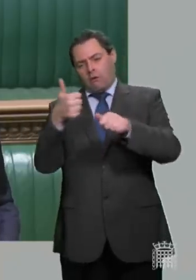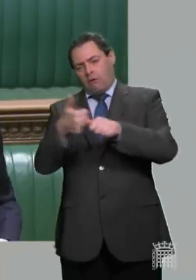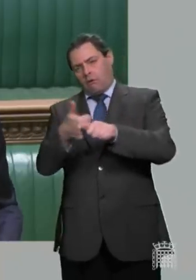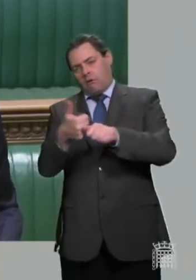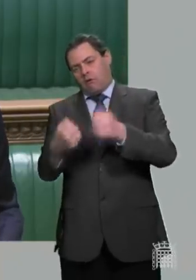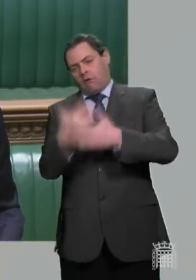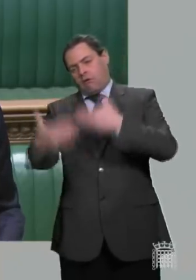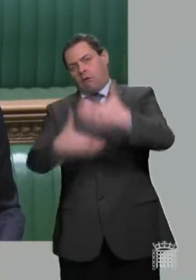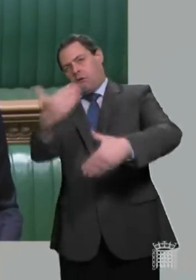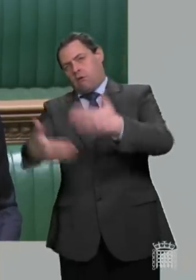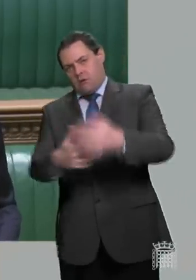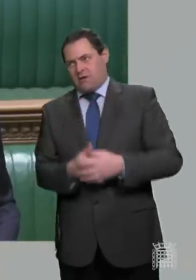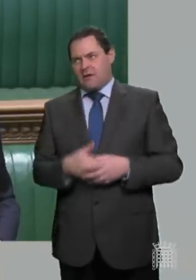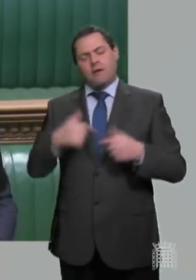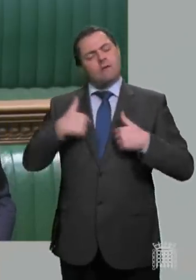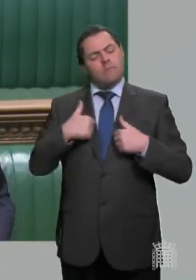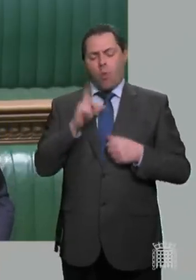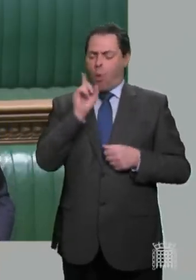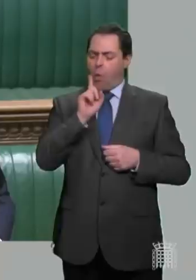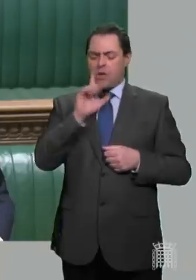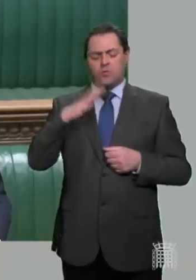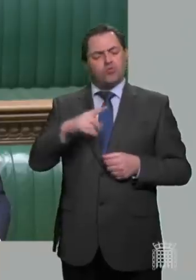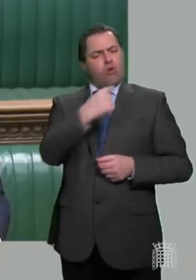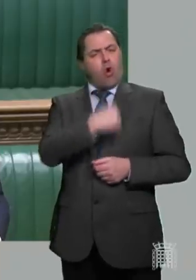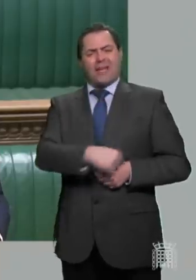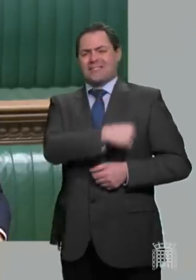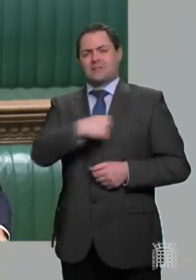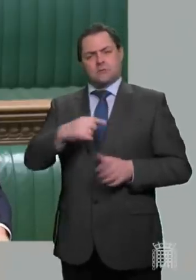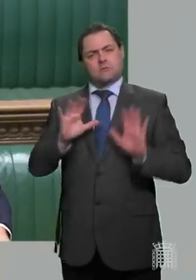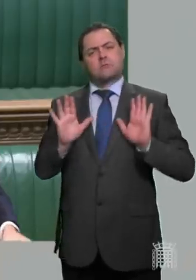I have been and always will be honest with the country about the challenges